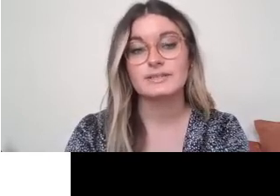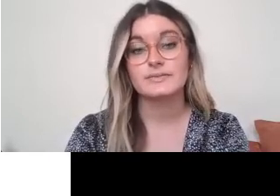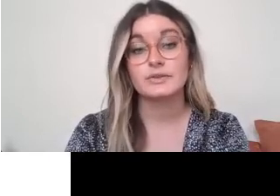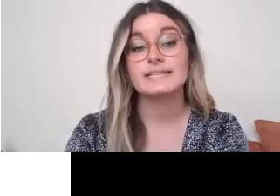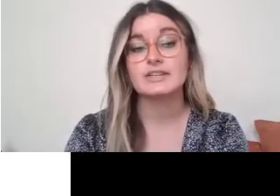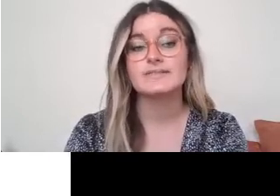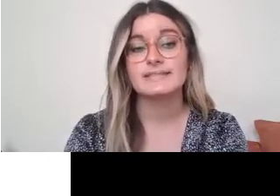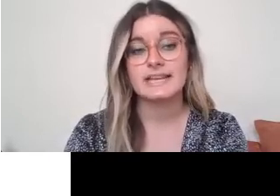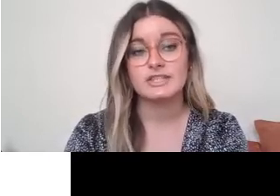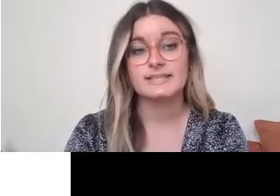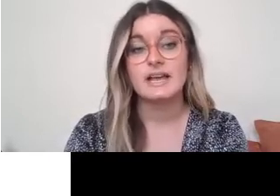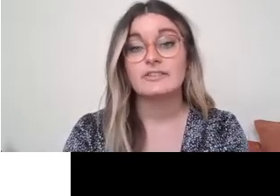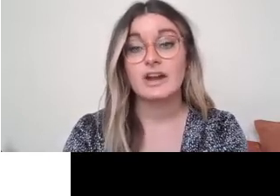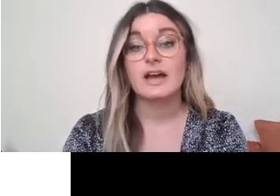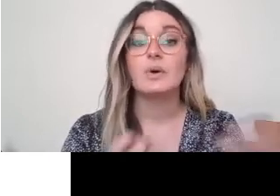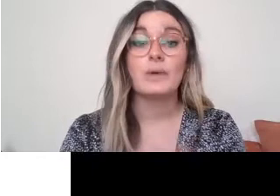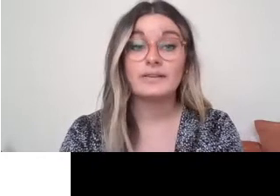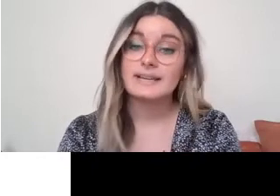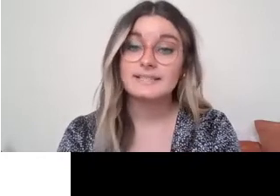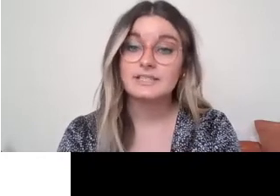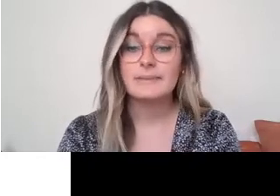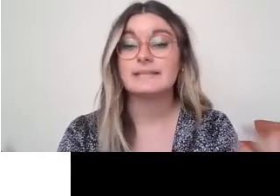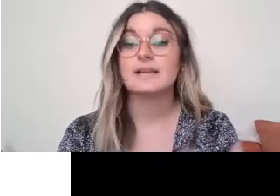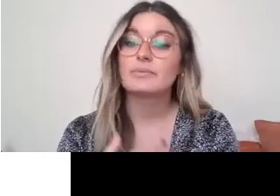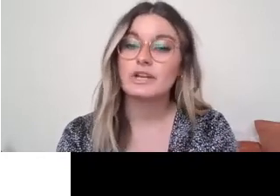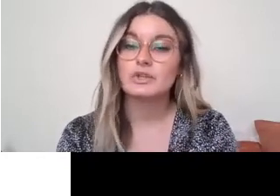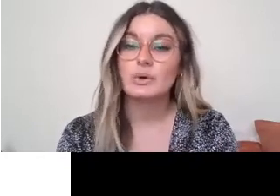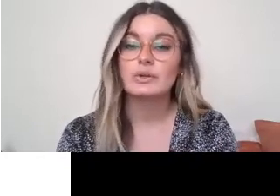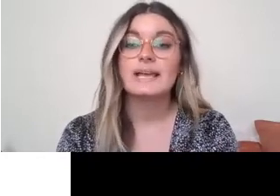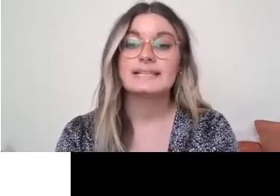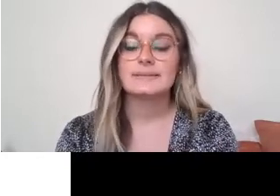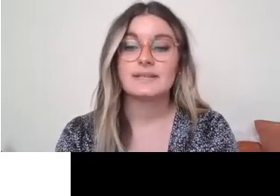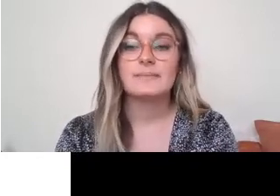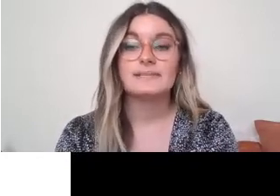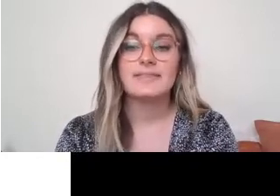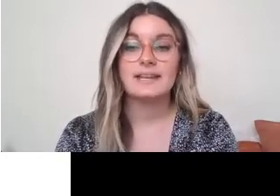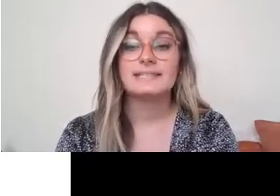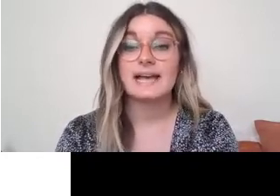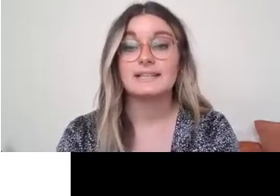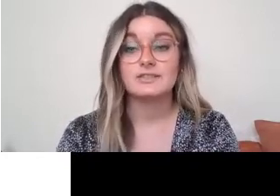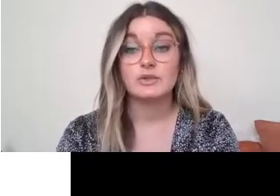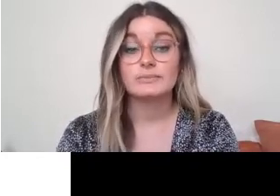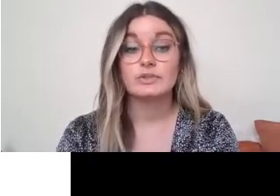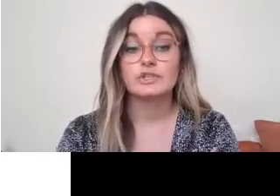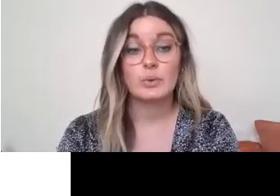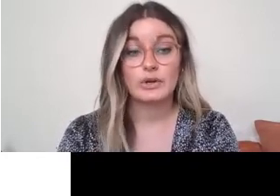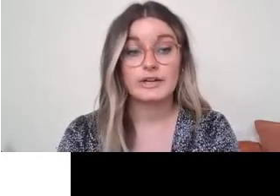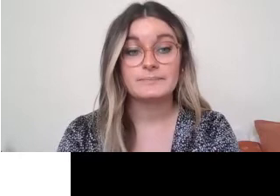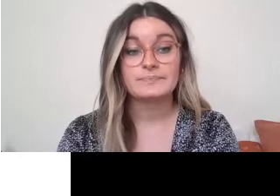through a series of stages from wellness to maybe subthreshold symptoms and then a diagnosable disorder.